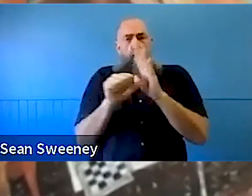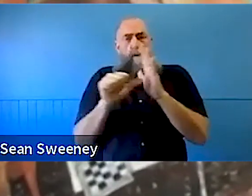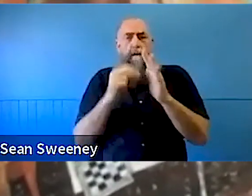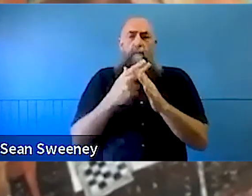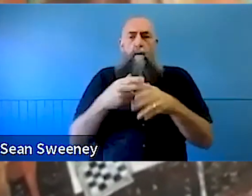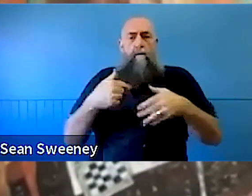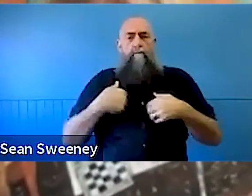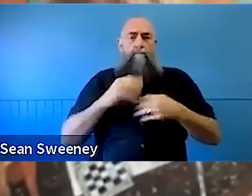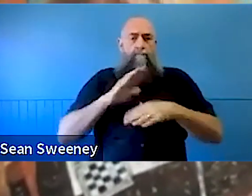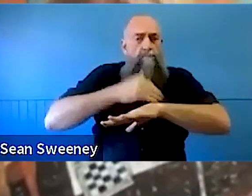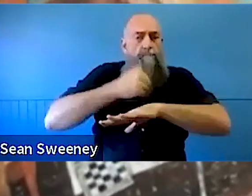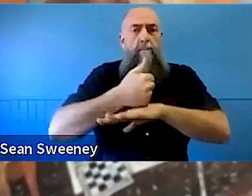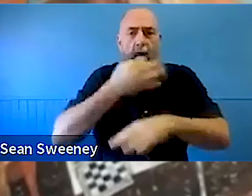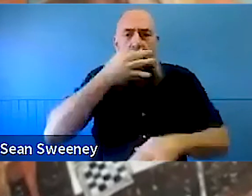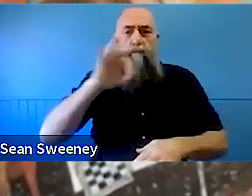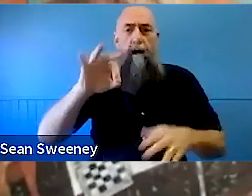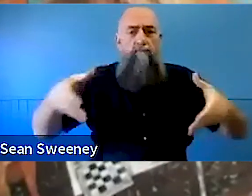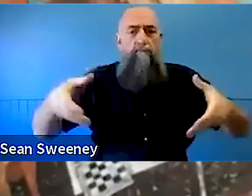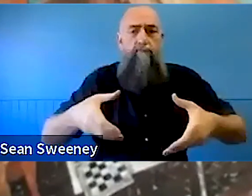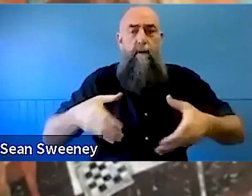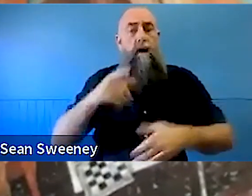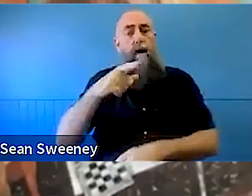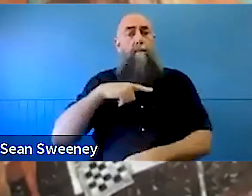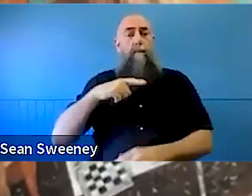Because access is an issue.